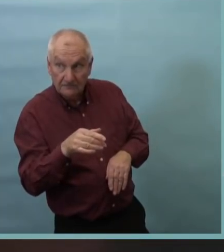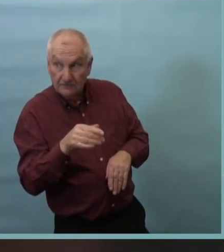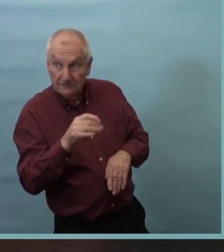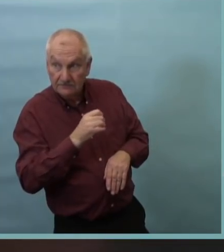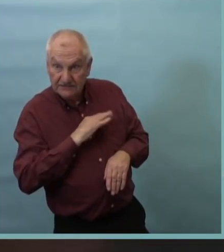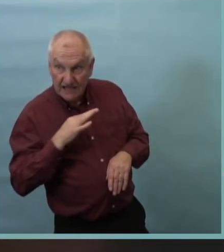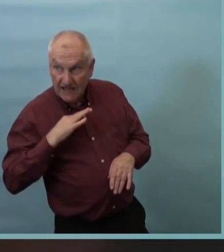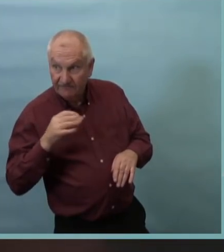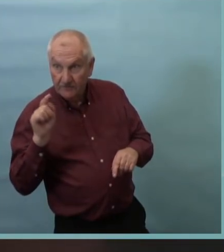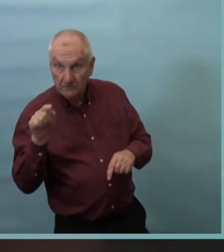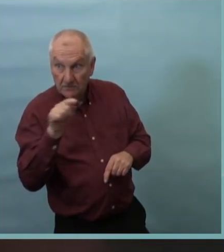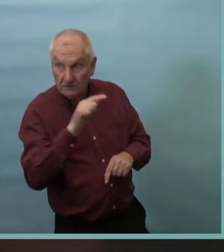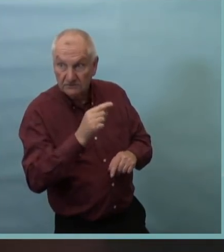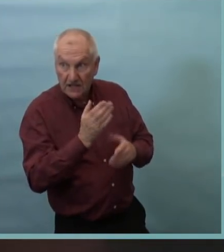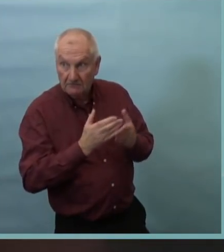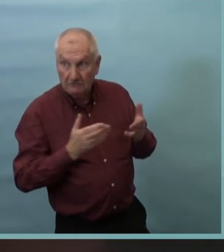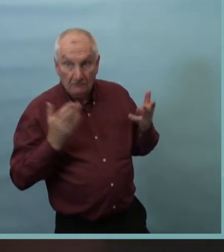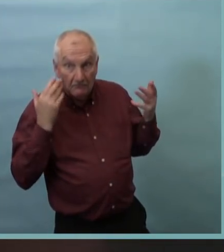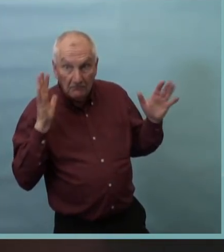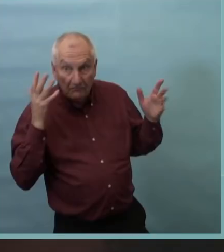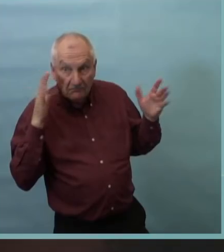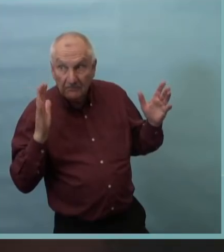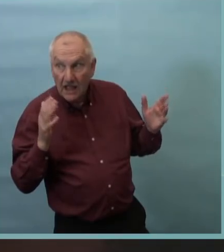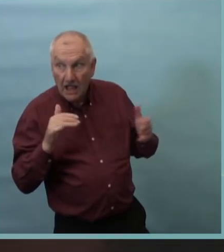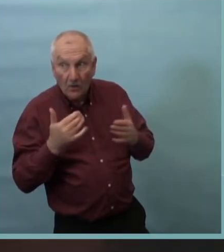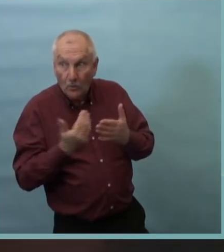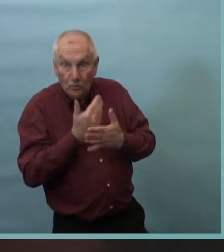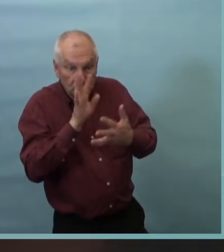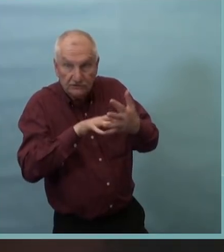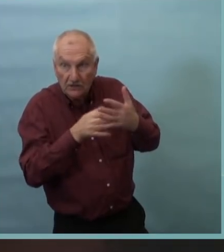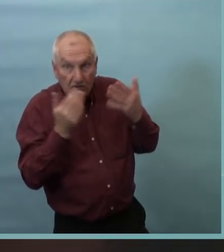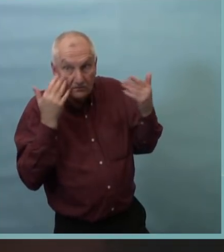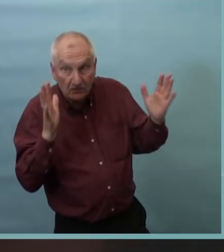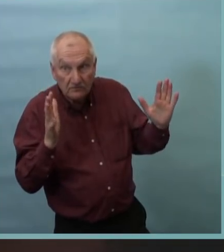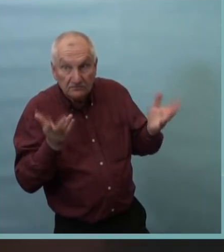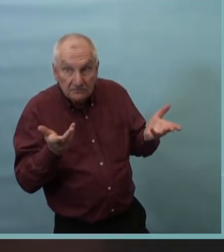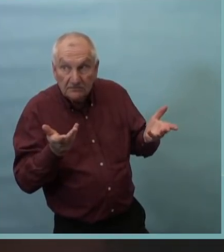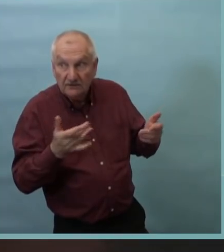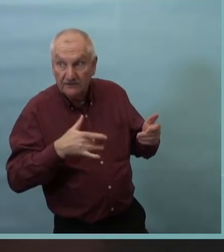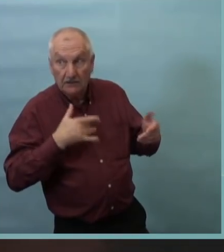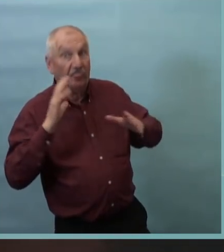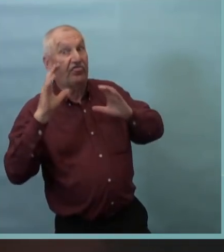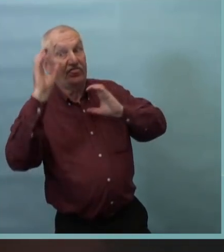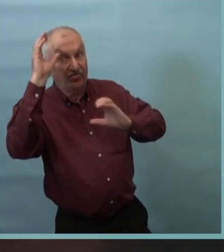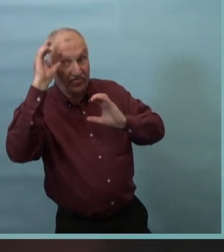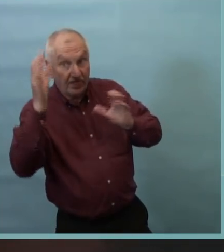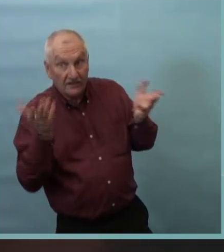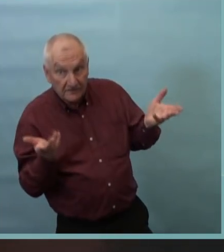communication our goal was to communicate with the staff today and